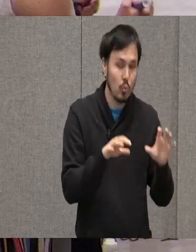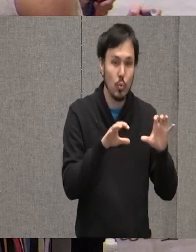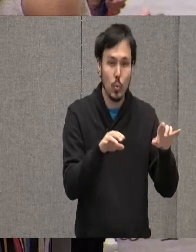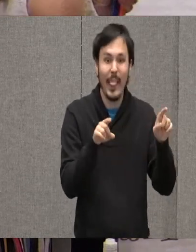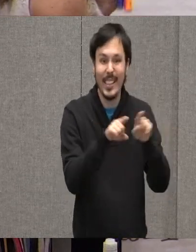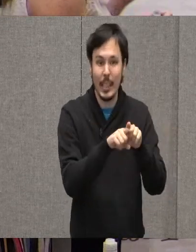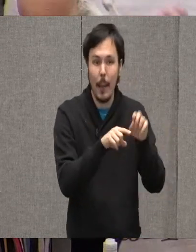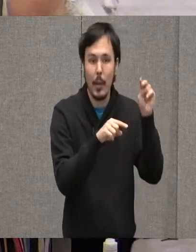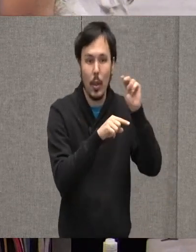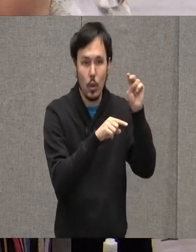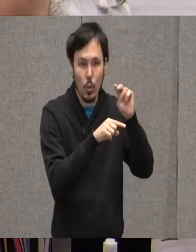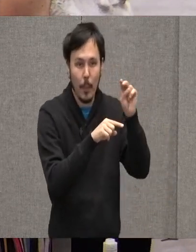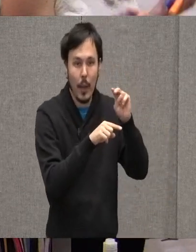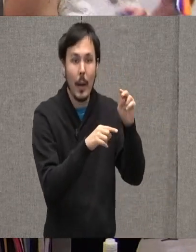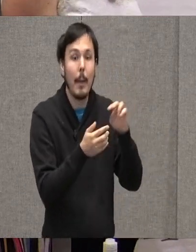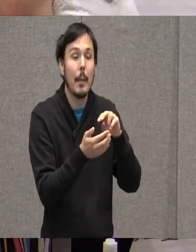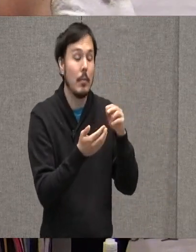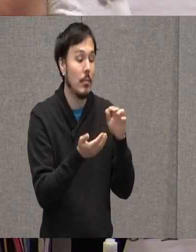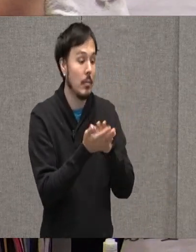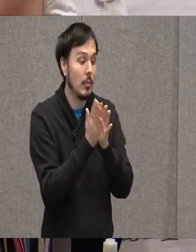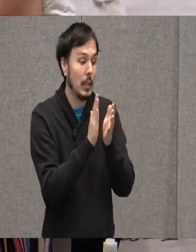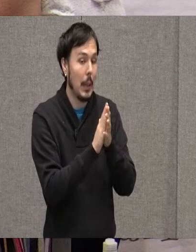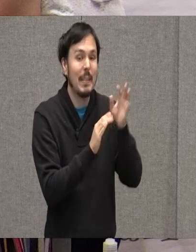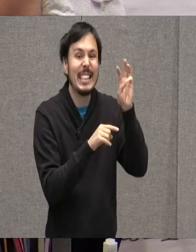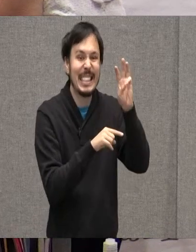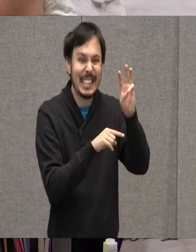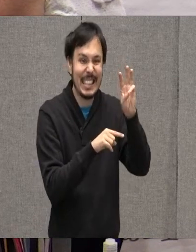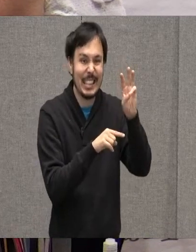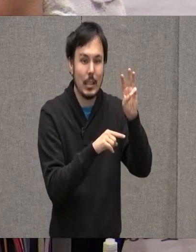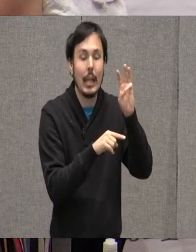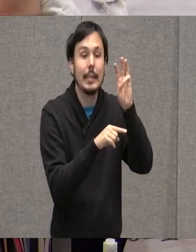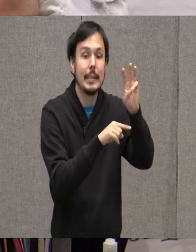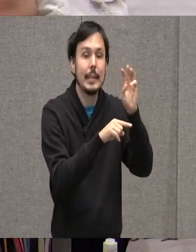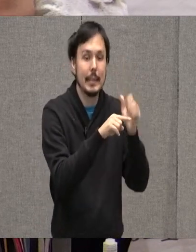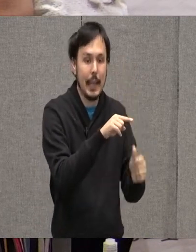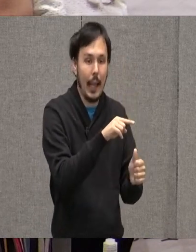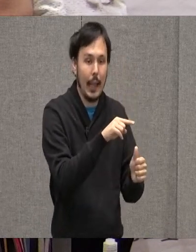So we have 6/10 and 7/10, which ones bigger?